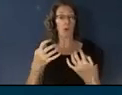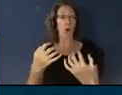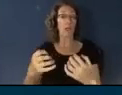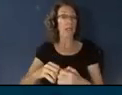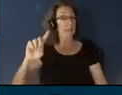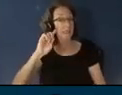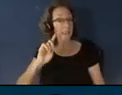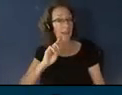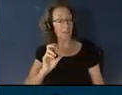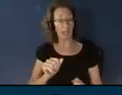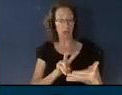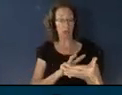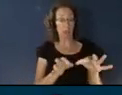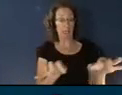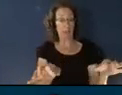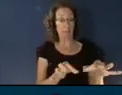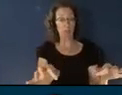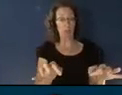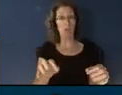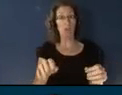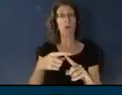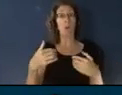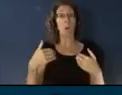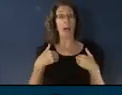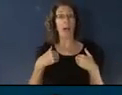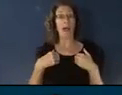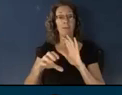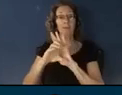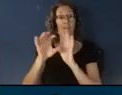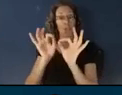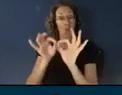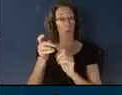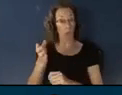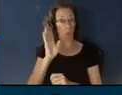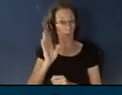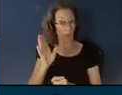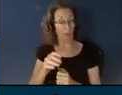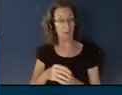we'll also be having an interpreter on each one of the presentations, um signing so that they can